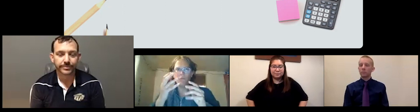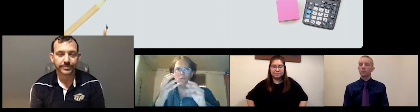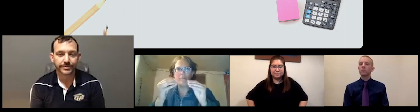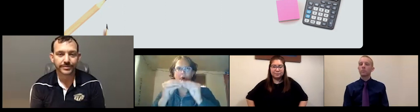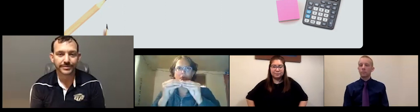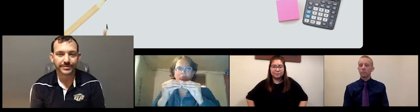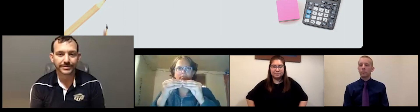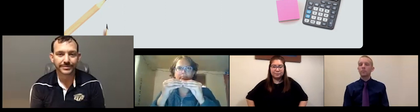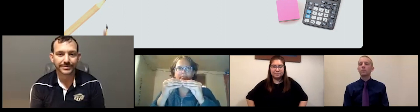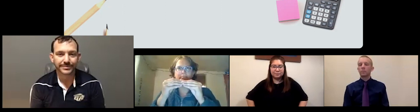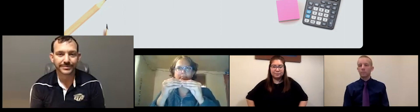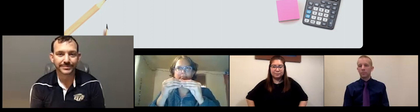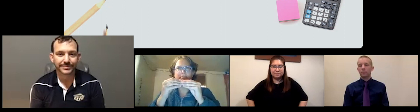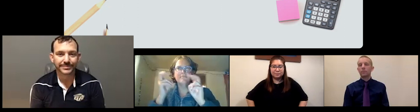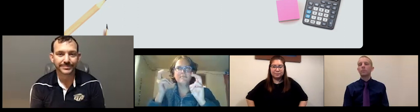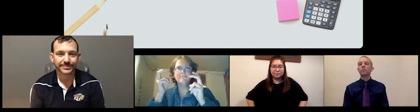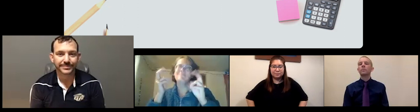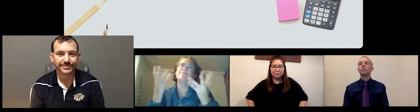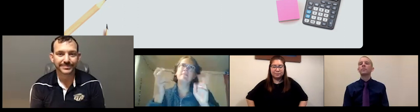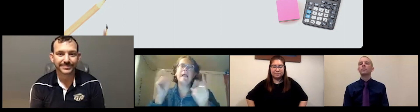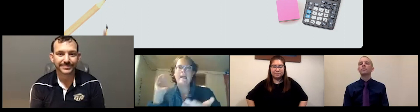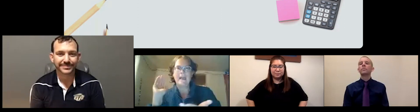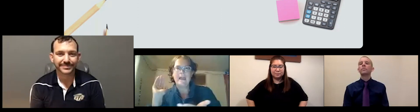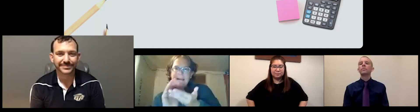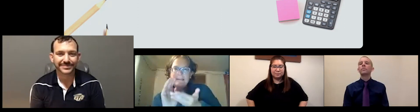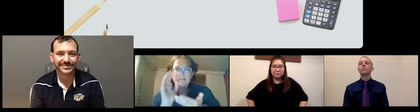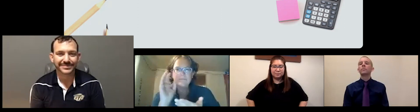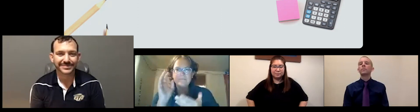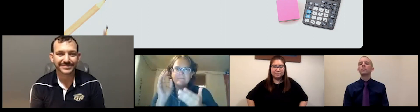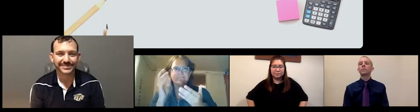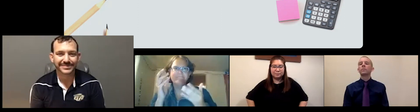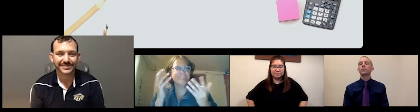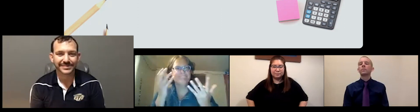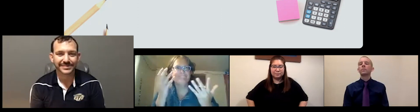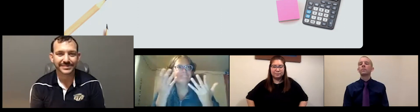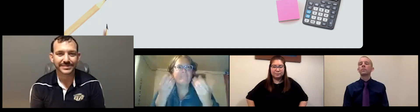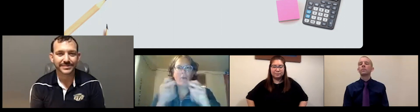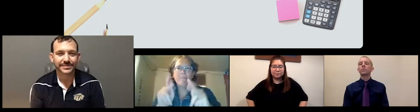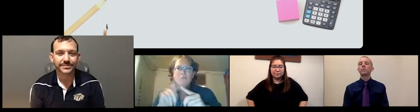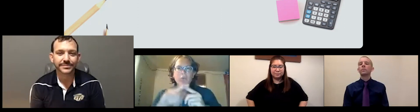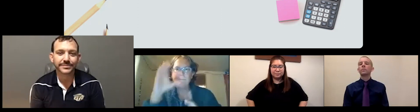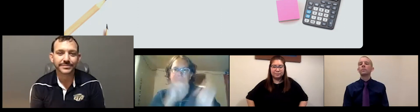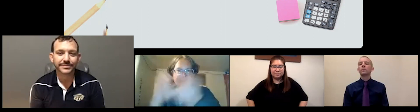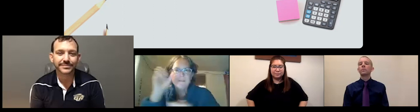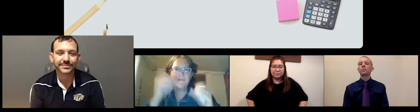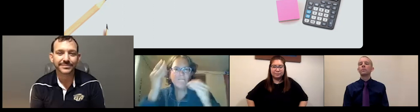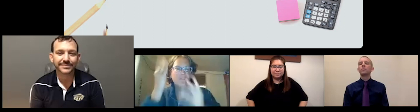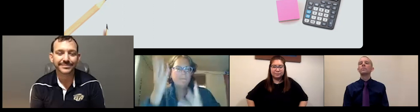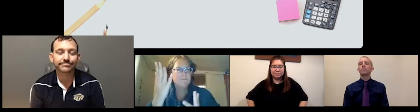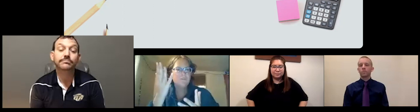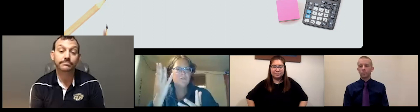that reduces opportunity to miss information.